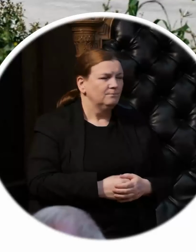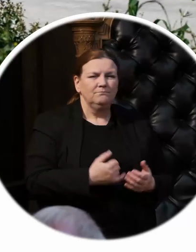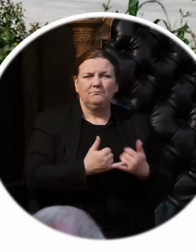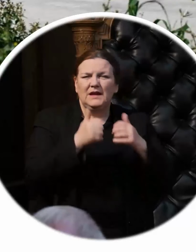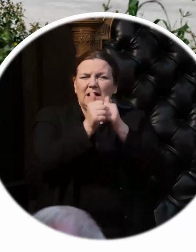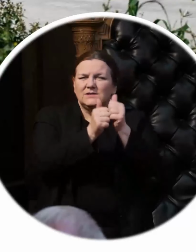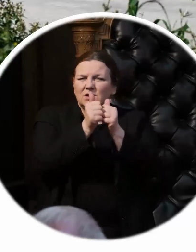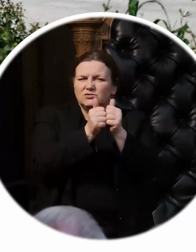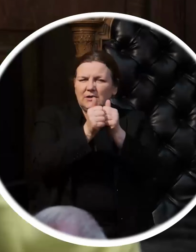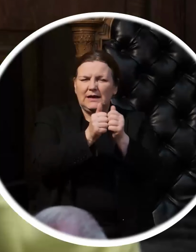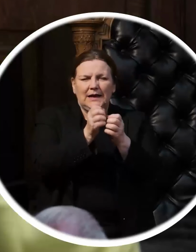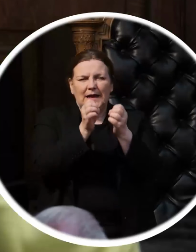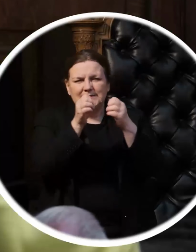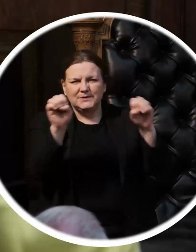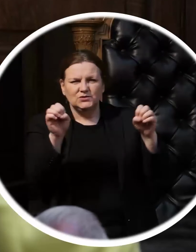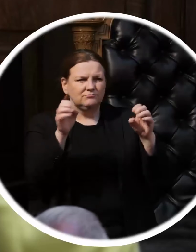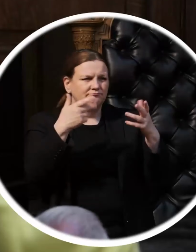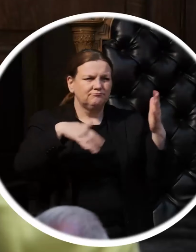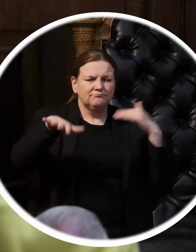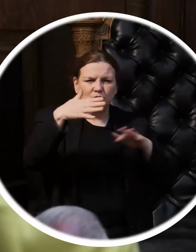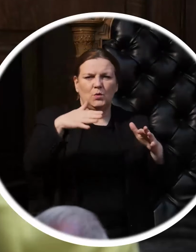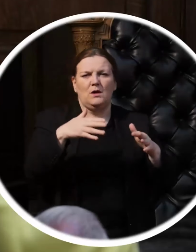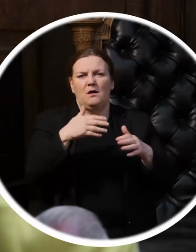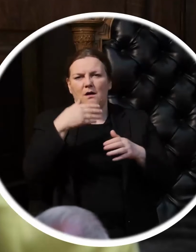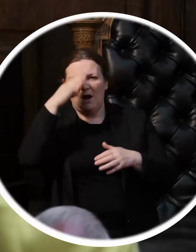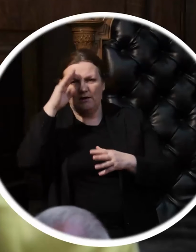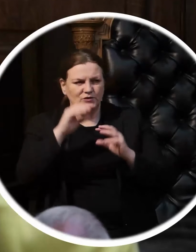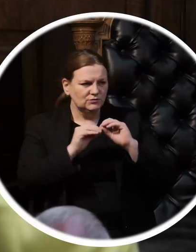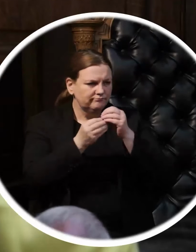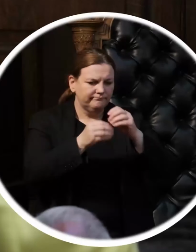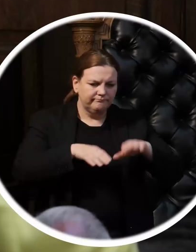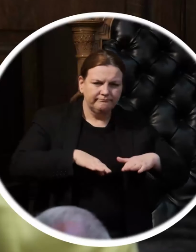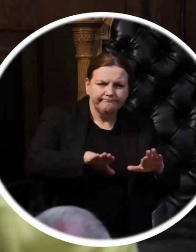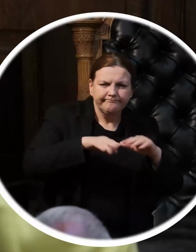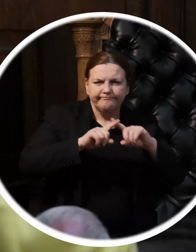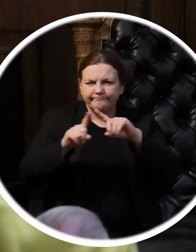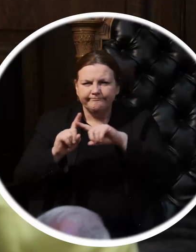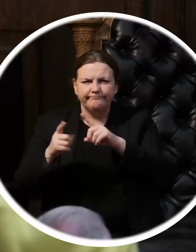It was all about promoting Irish industry, Irish manufacturing and modernisation,